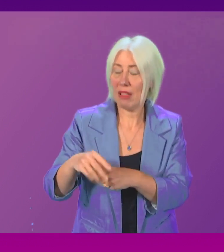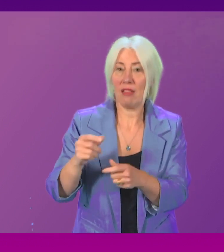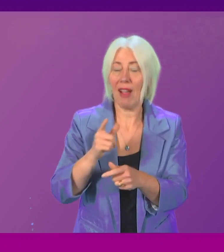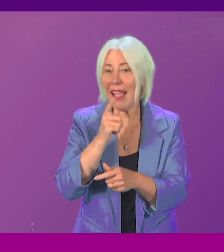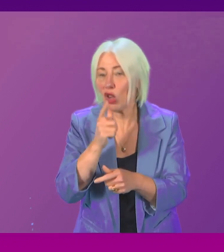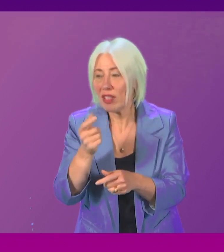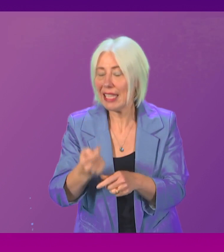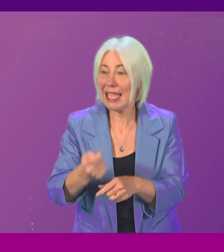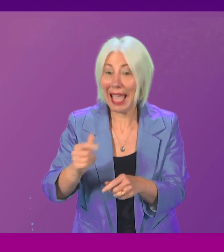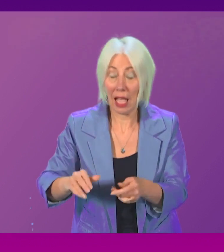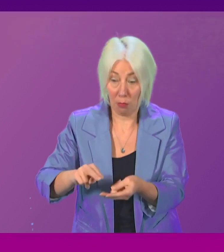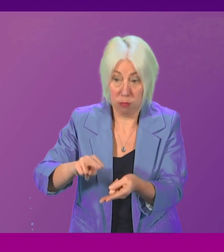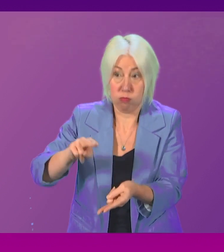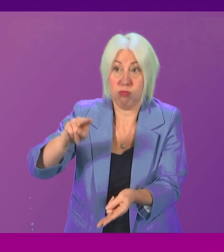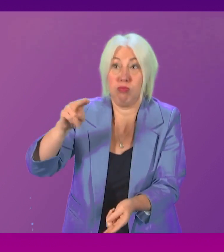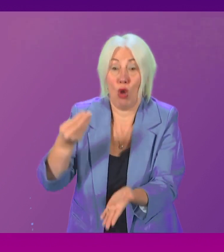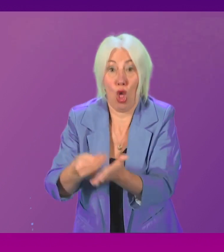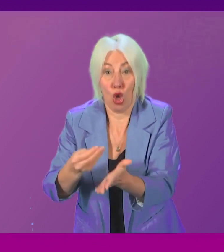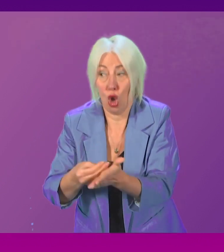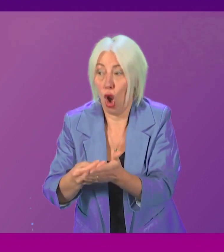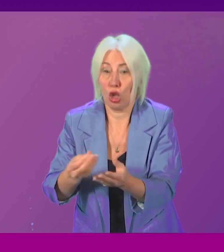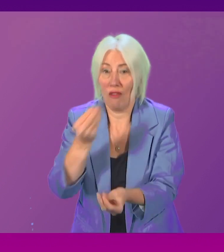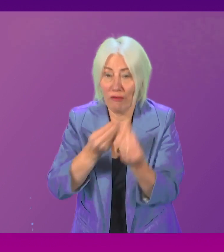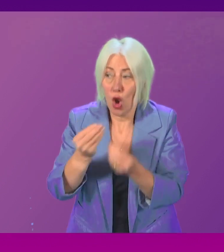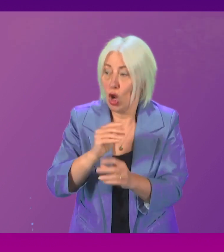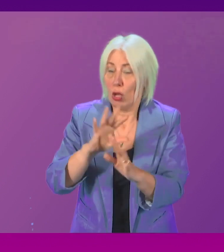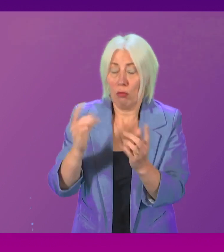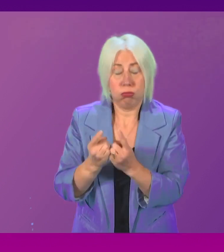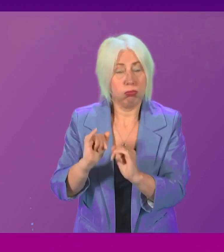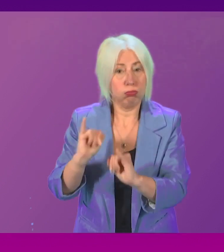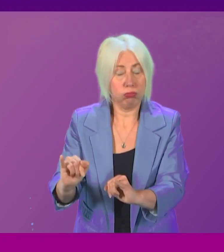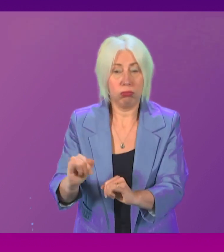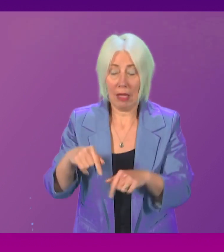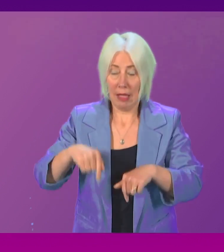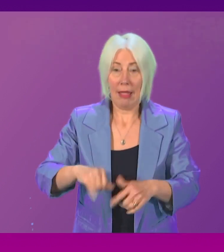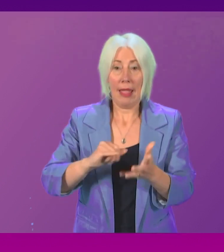As her potential successors squabble over their own records in Government, they cannot escape the facts.